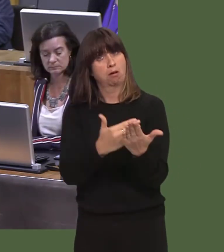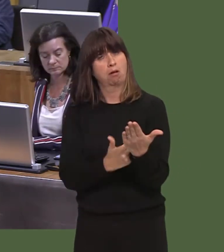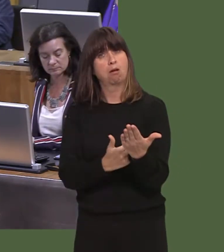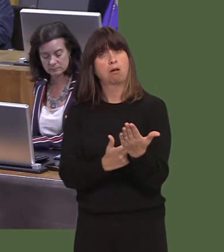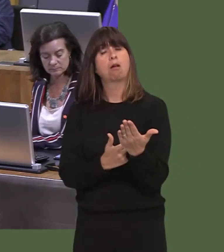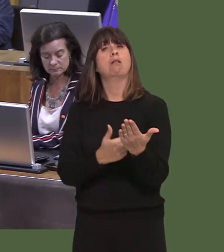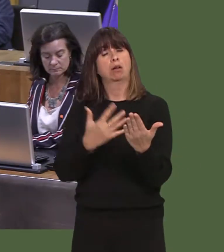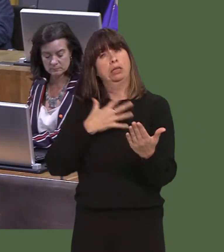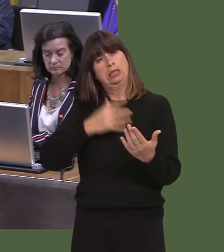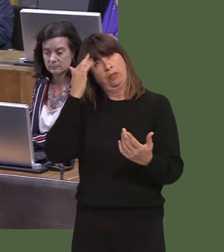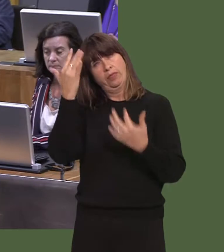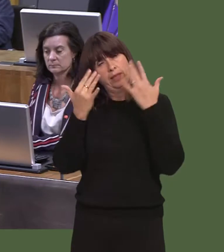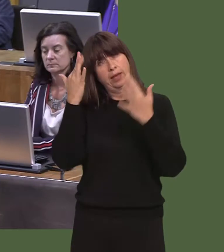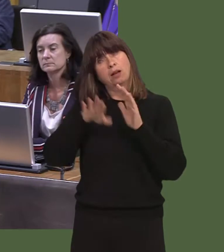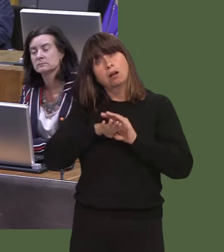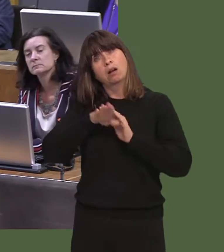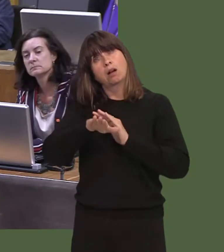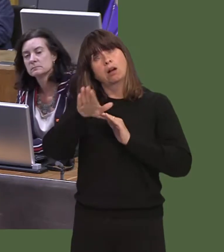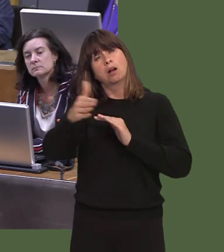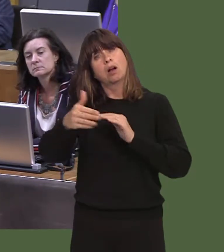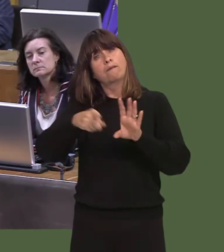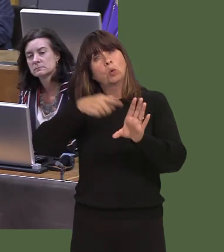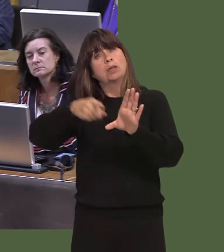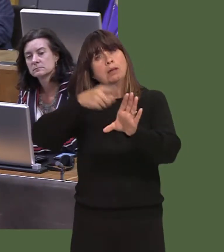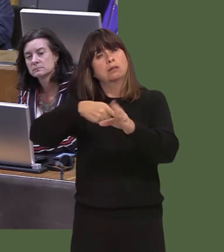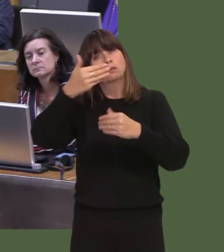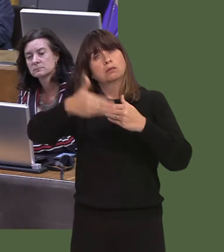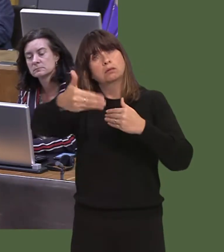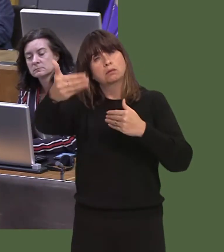will need to look over the next few years at how we are able to ensure a continuity